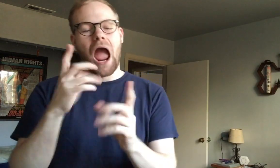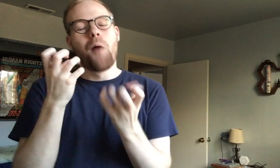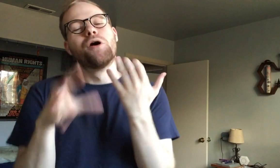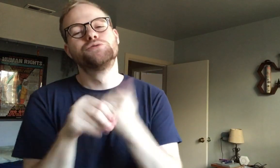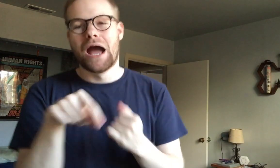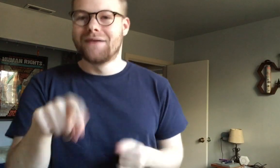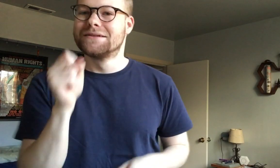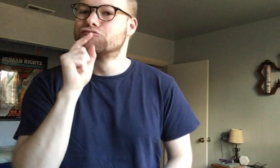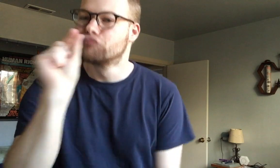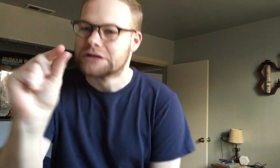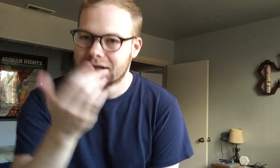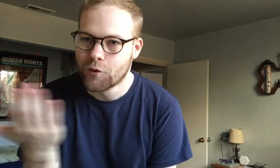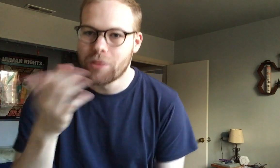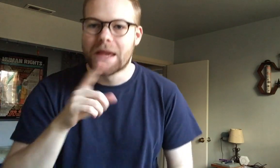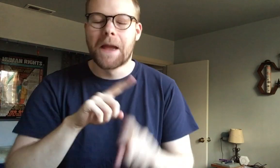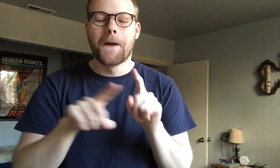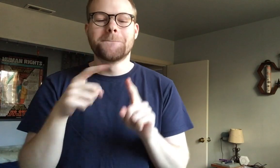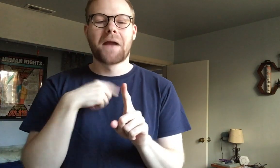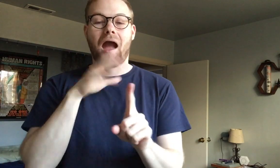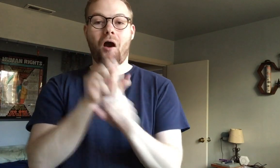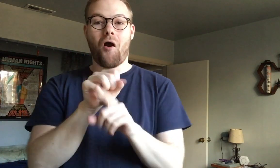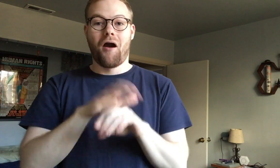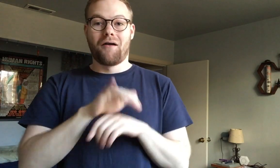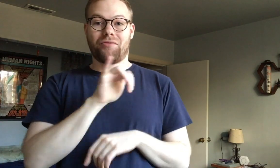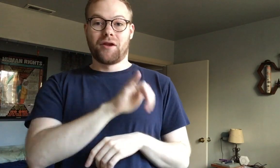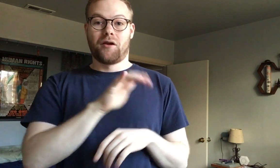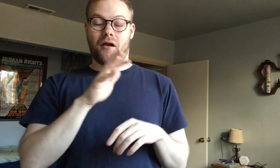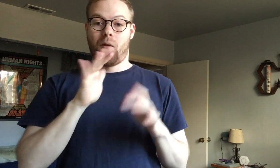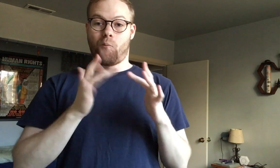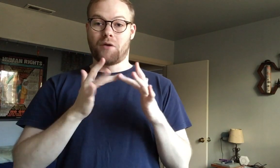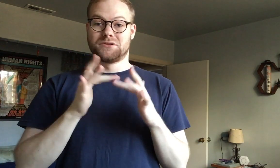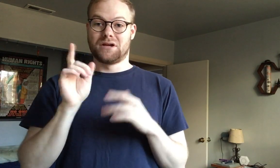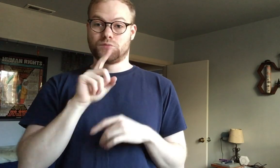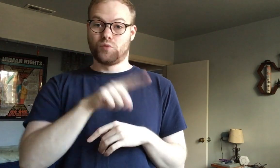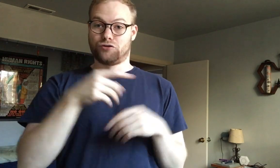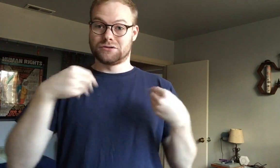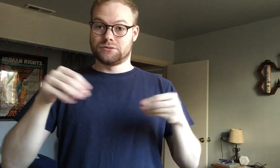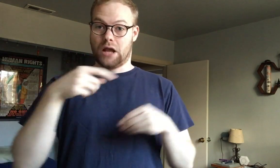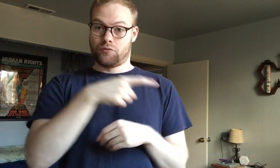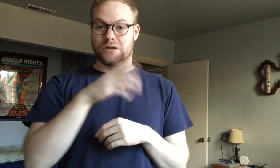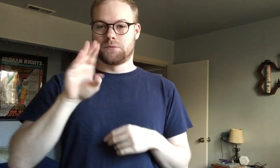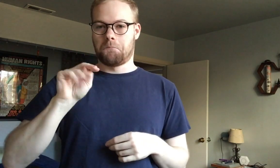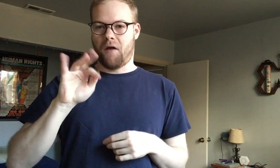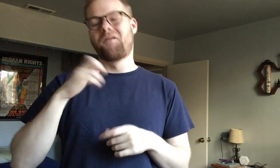I want to add this. It’s a really little thing, but I caught, on the website where they sell these, Bonfire—